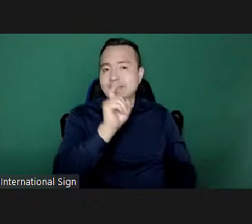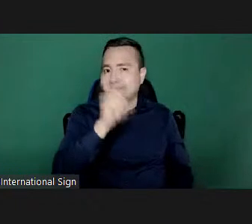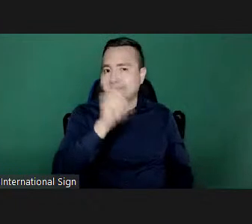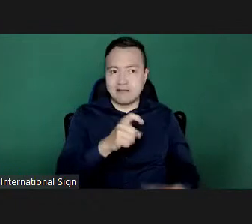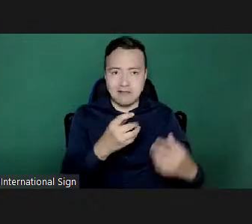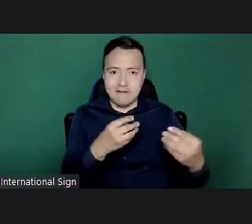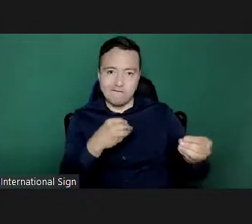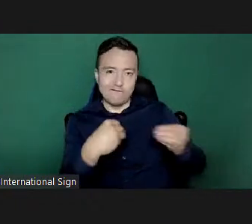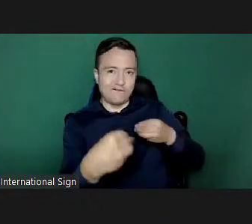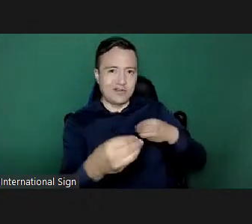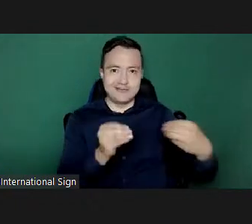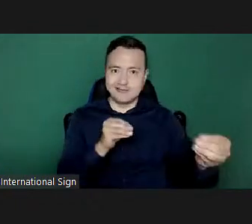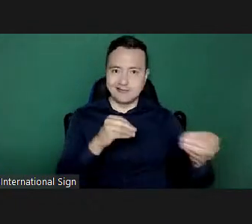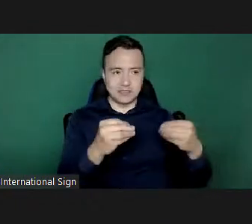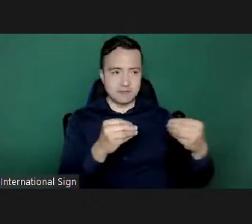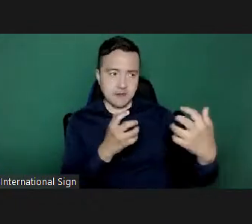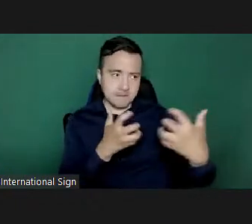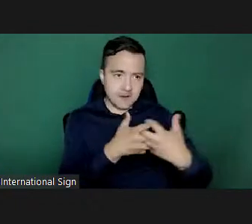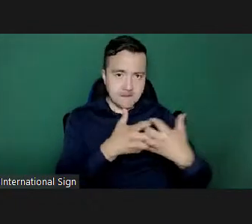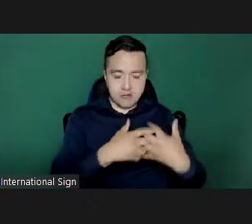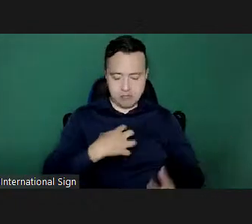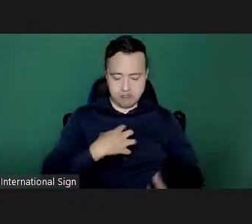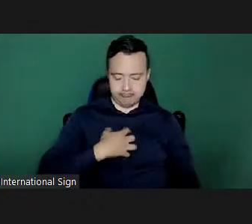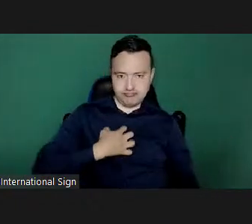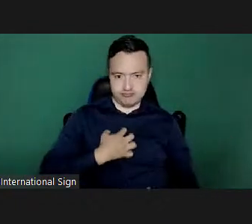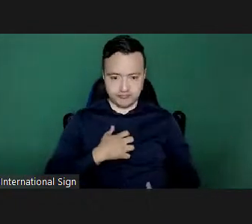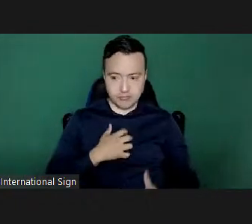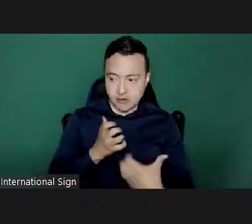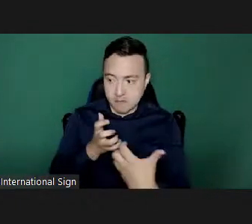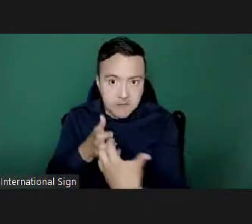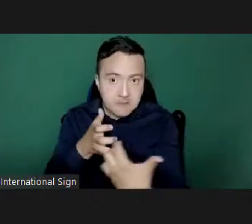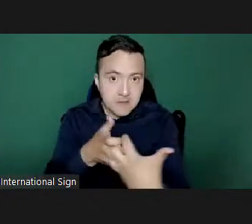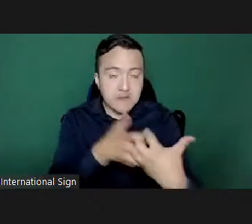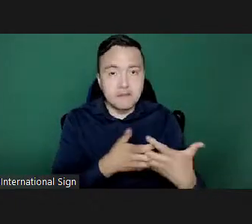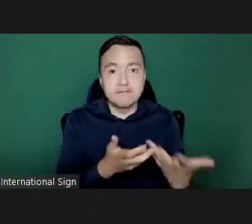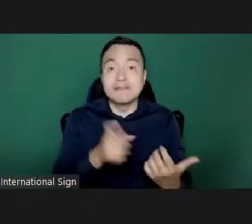And to allow us to have a stronger response.